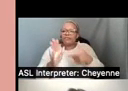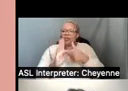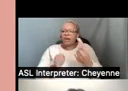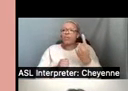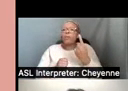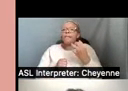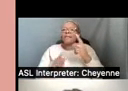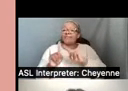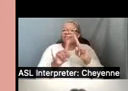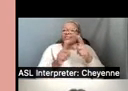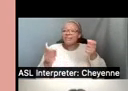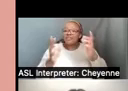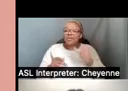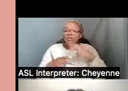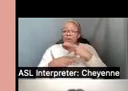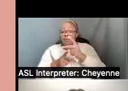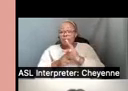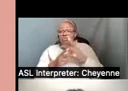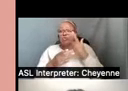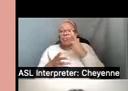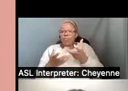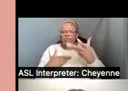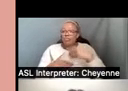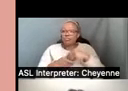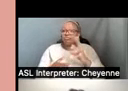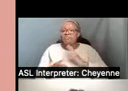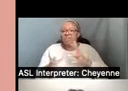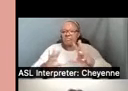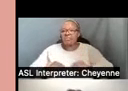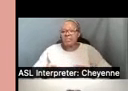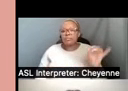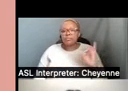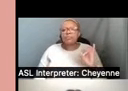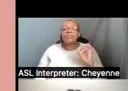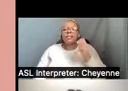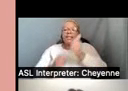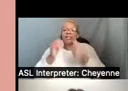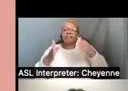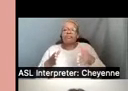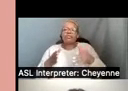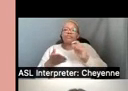But if multiple directors and/or producers want to include one, that is fine. We ask every person